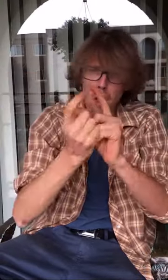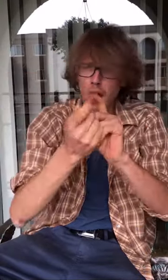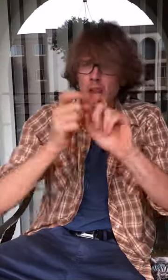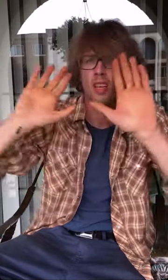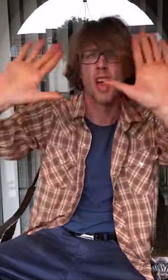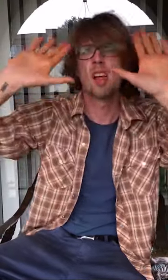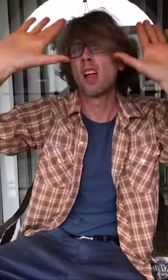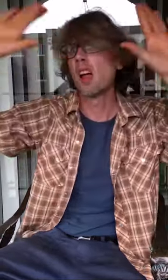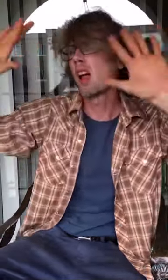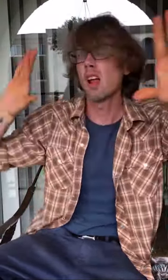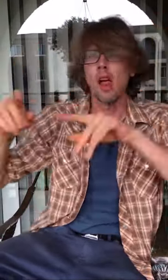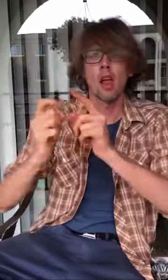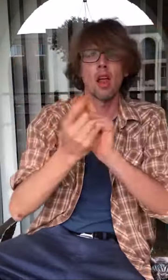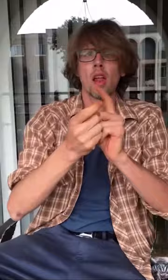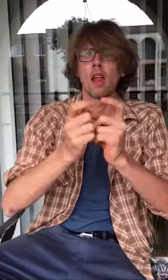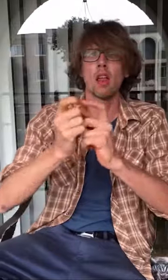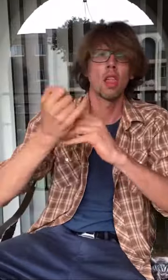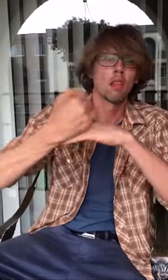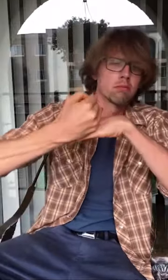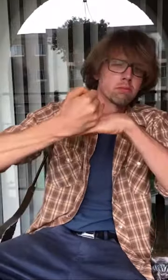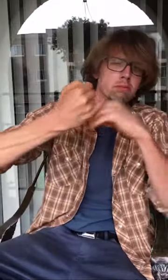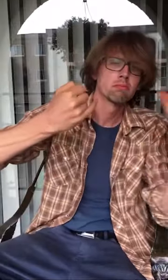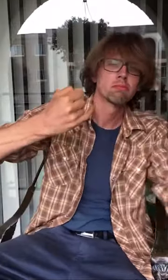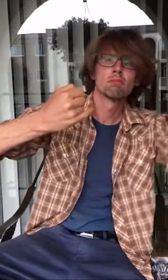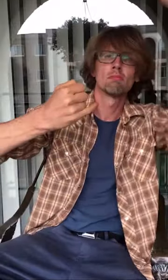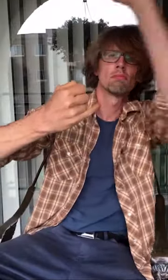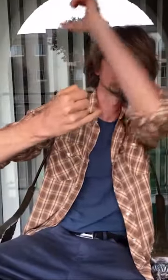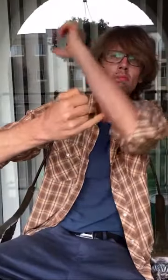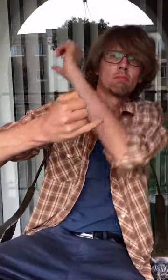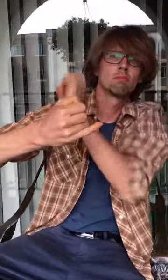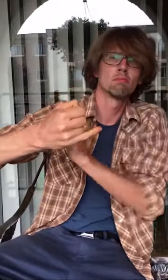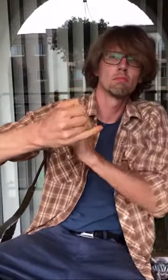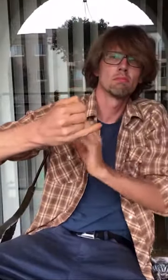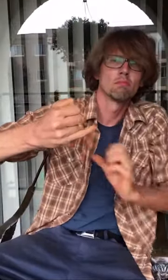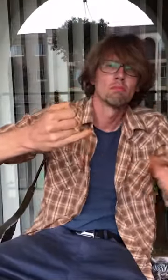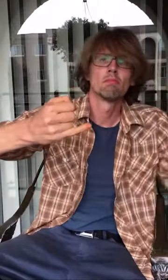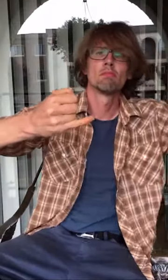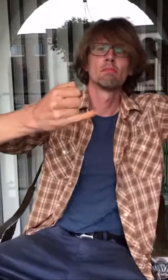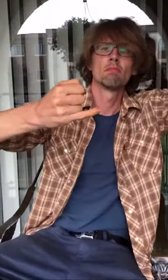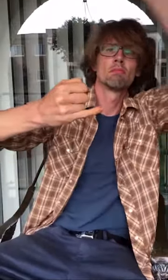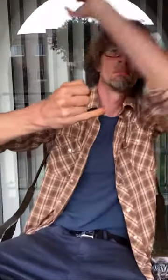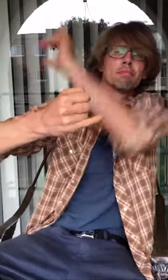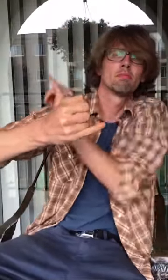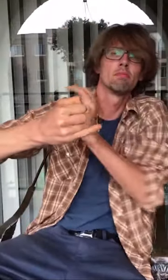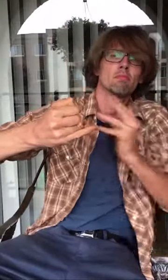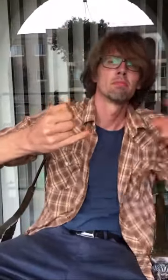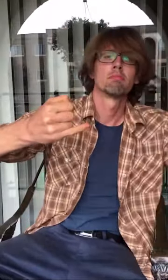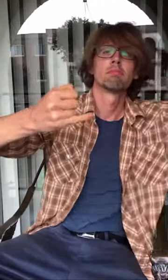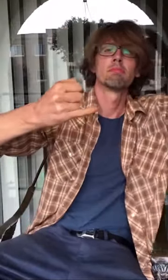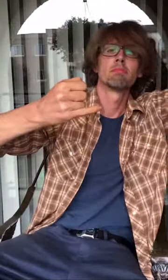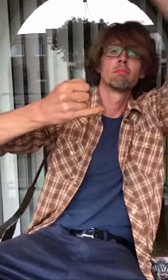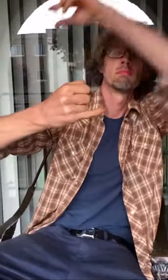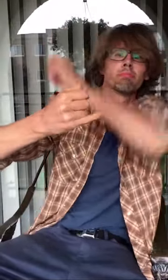Help! Help! Unfeeling Time... passes.